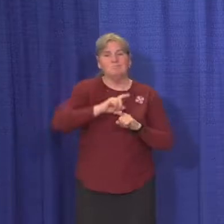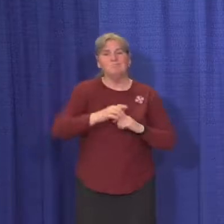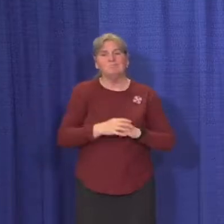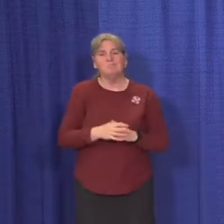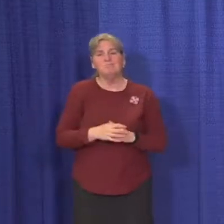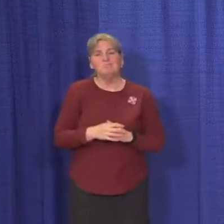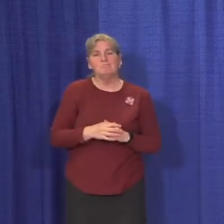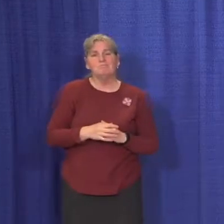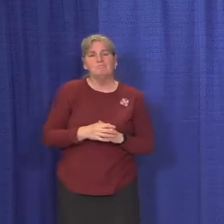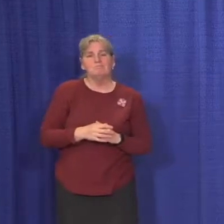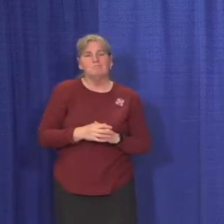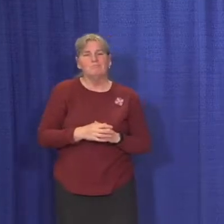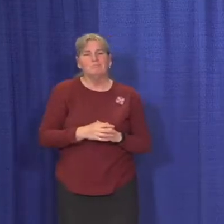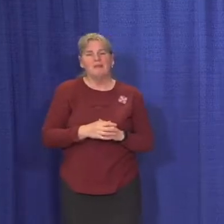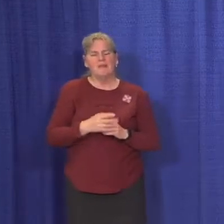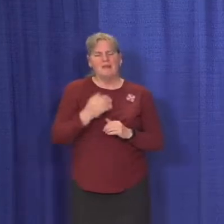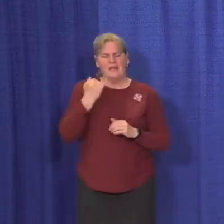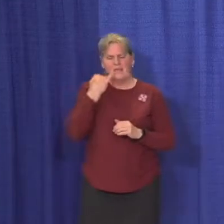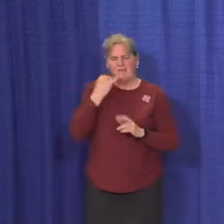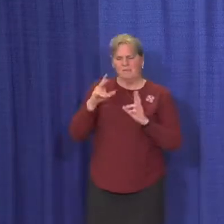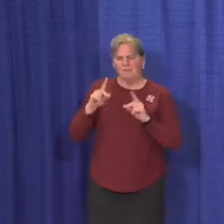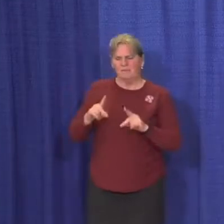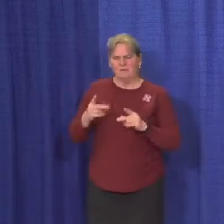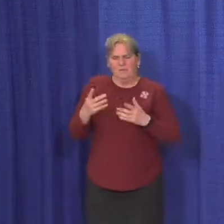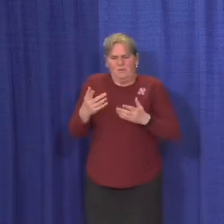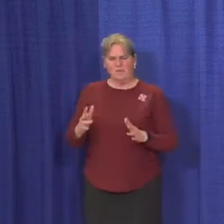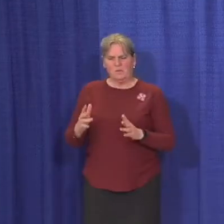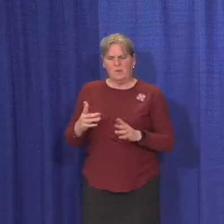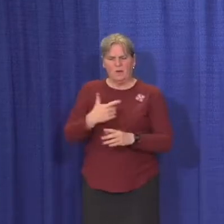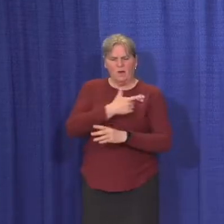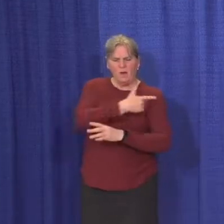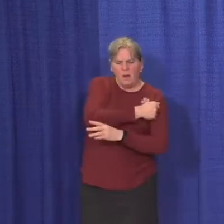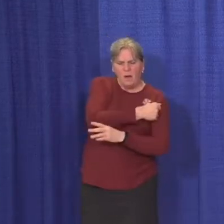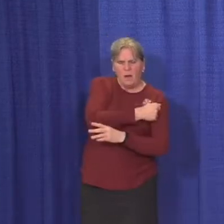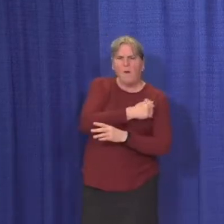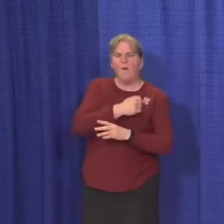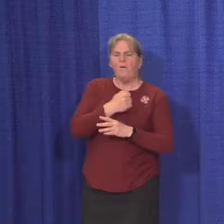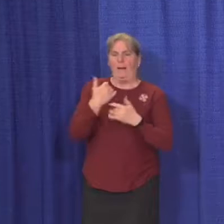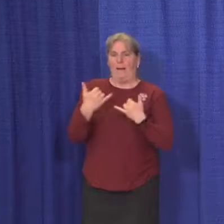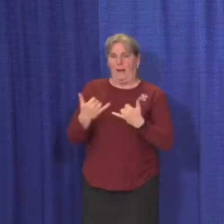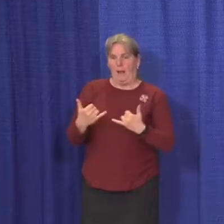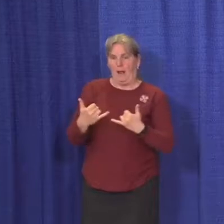people. For those who may not wish to or be able to get children